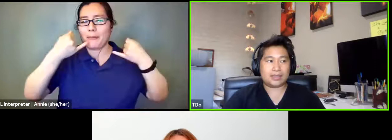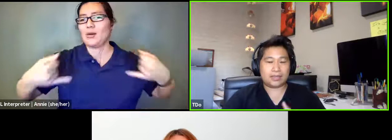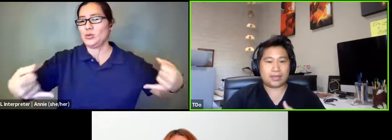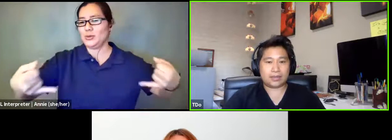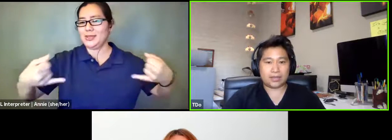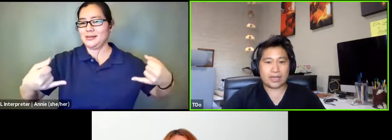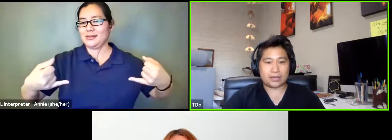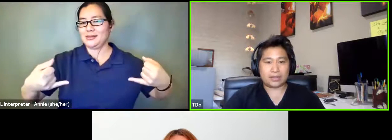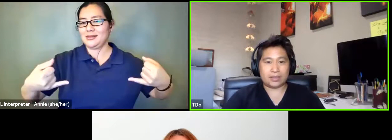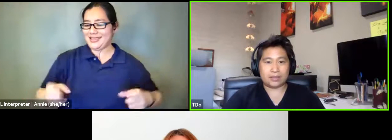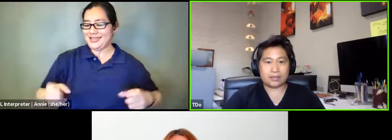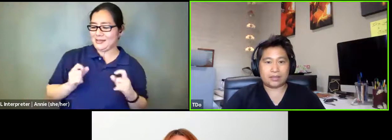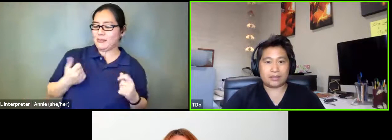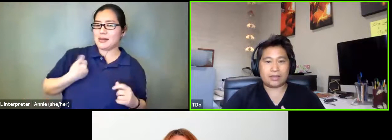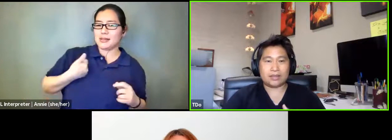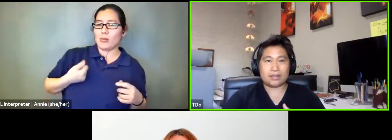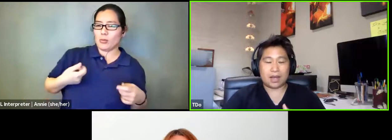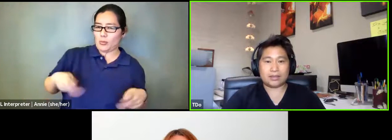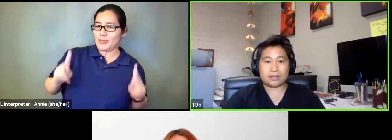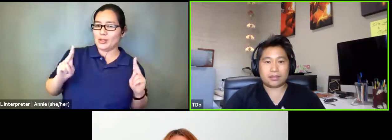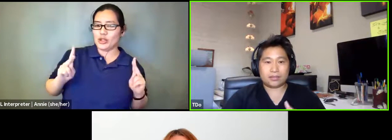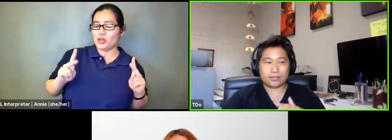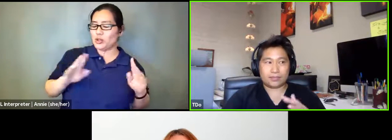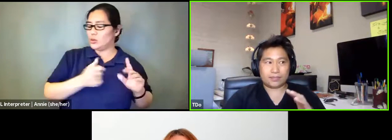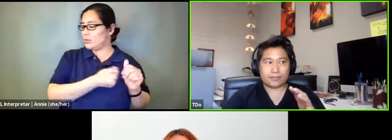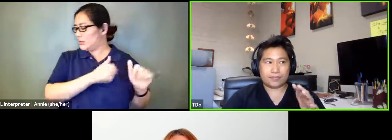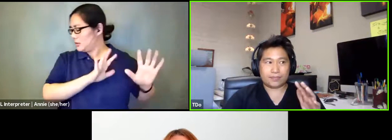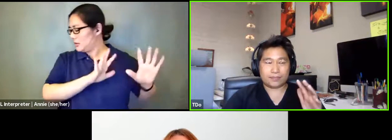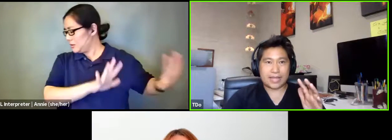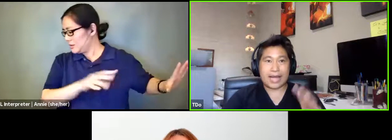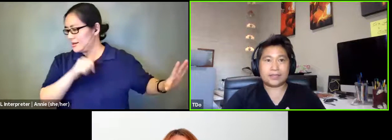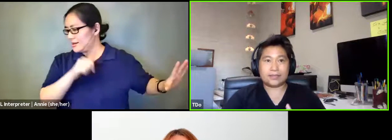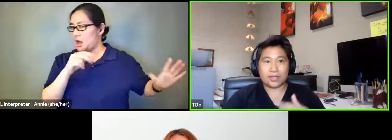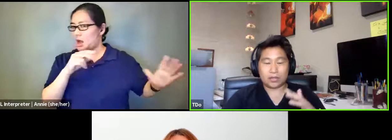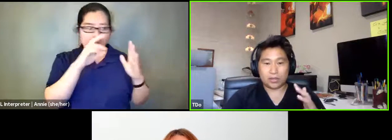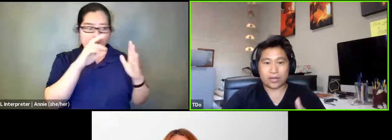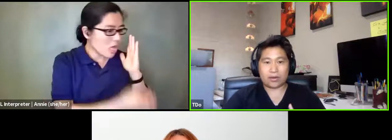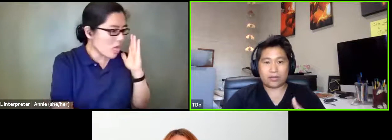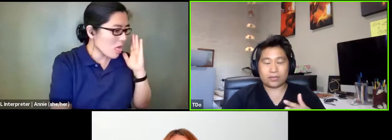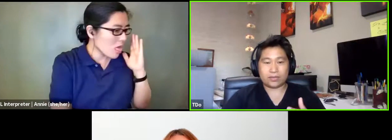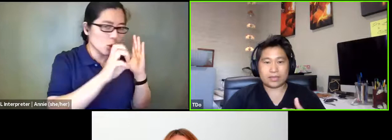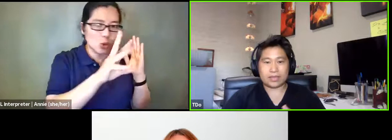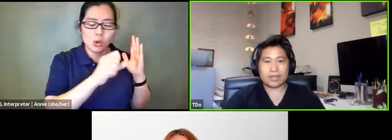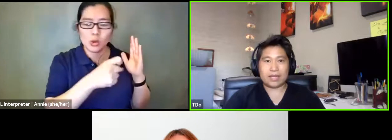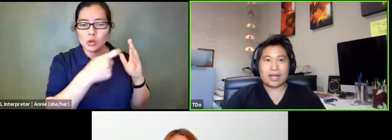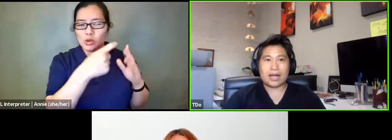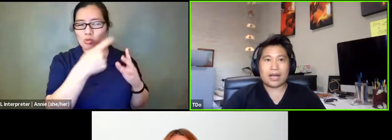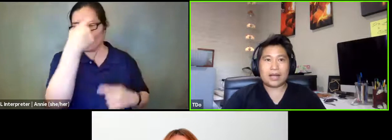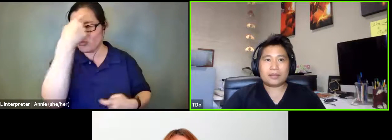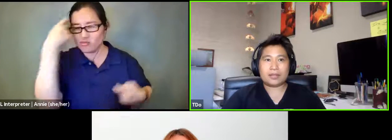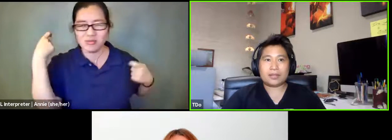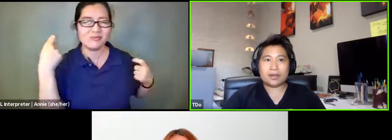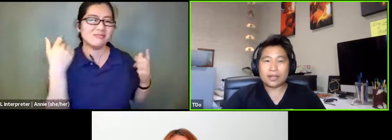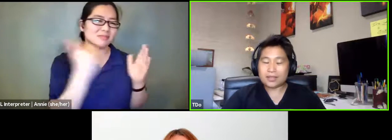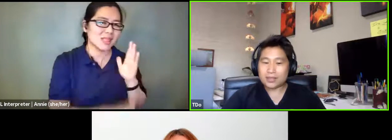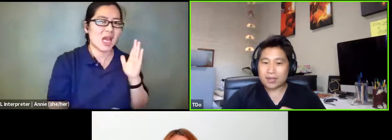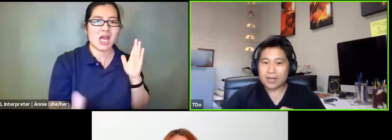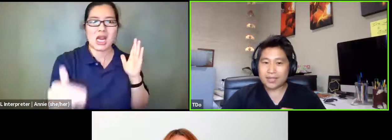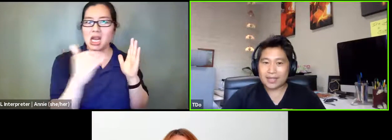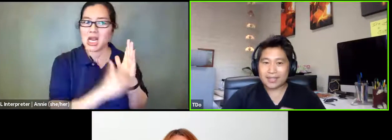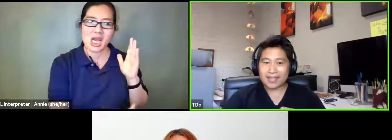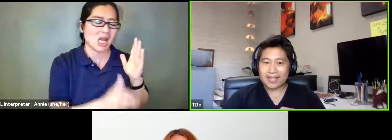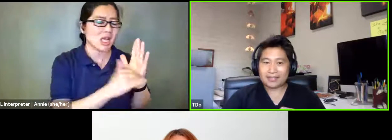to sit down and actually not actively look at articles. I am starting to try meditation again